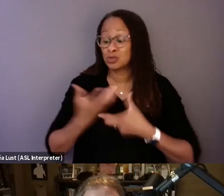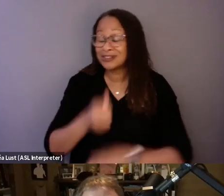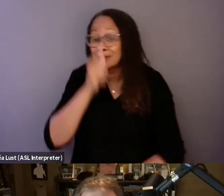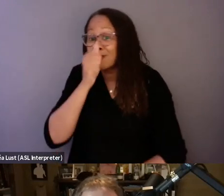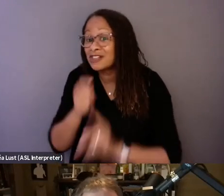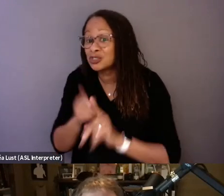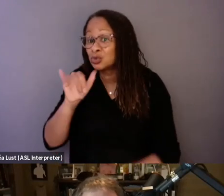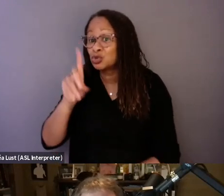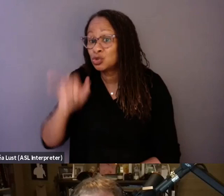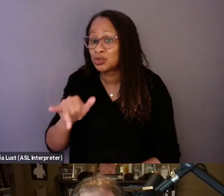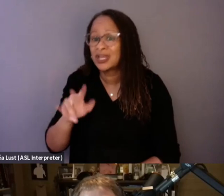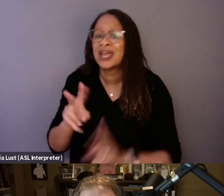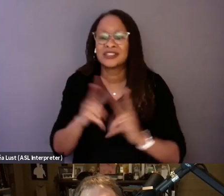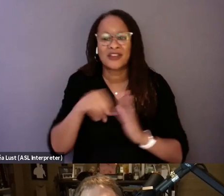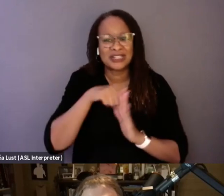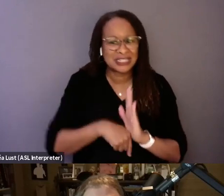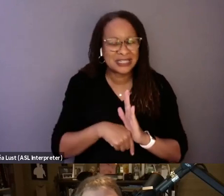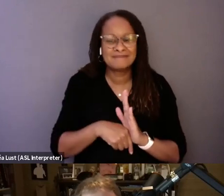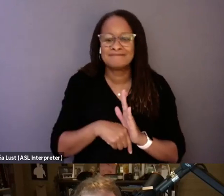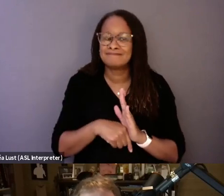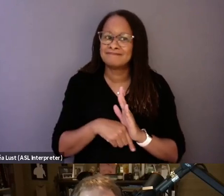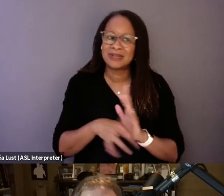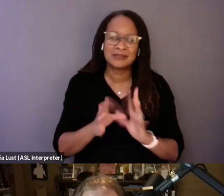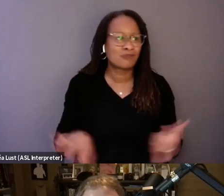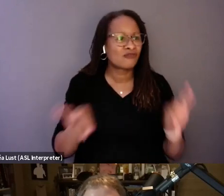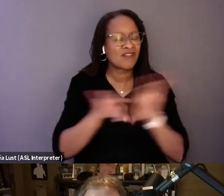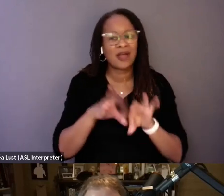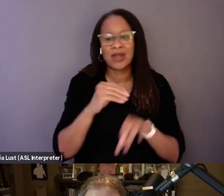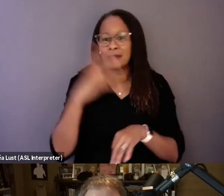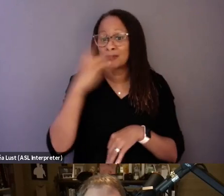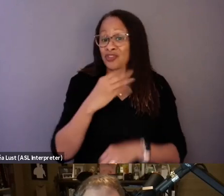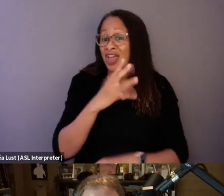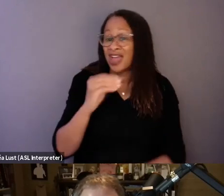It was deep and profound and beautiful. And as I say, Bill Hader was so kind enough